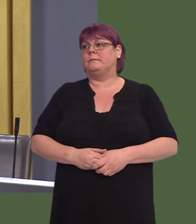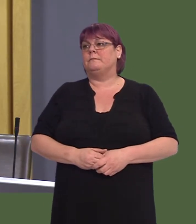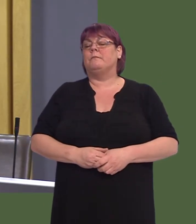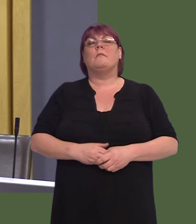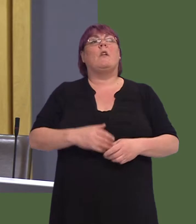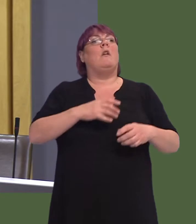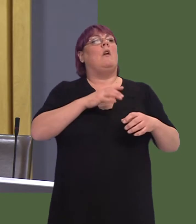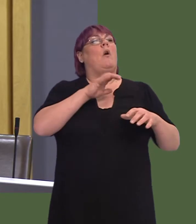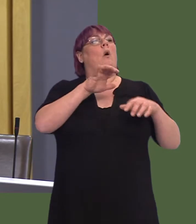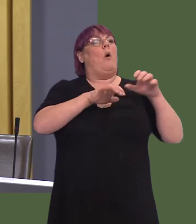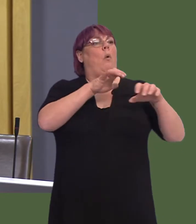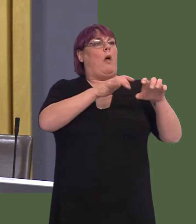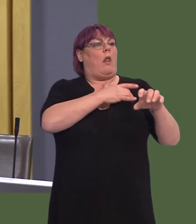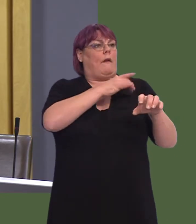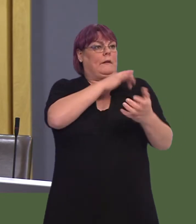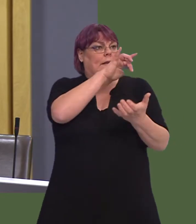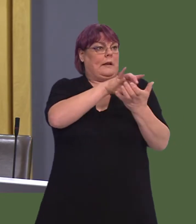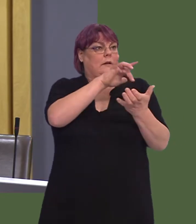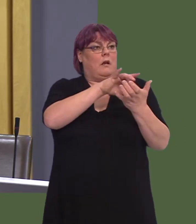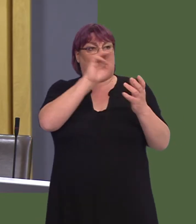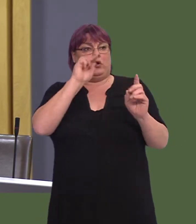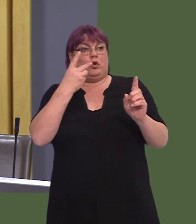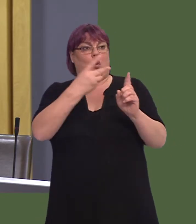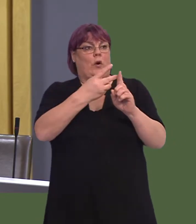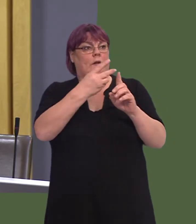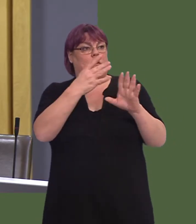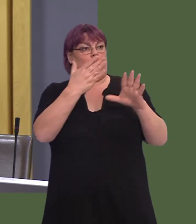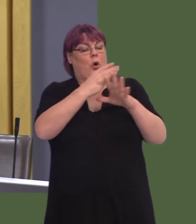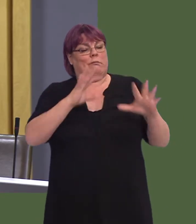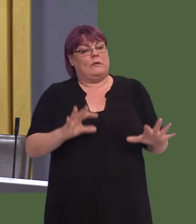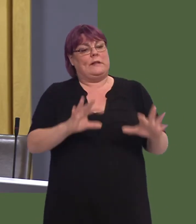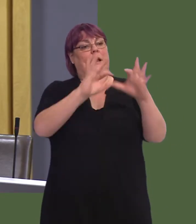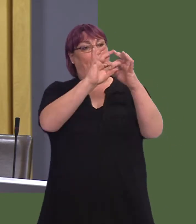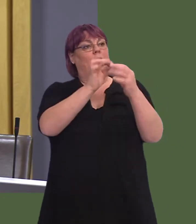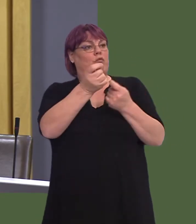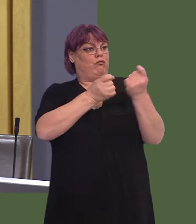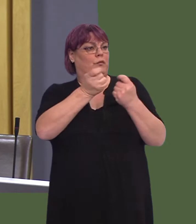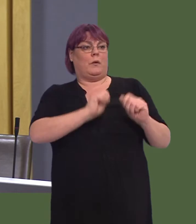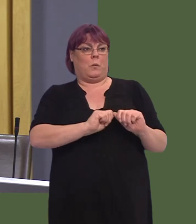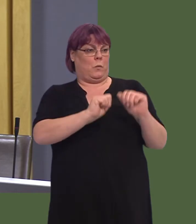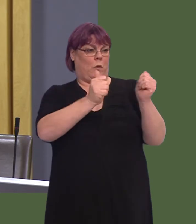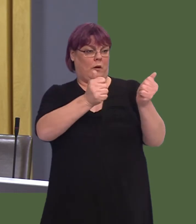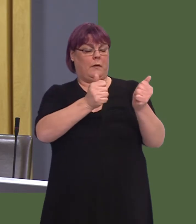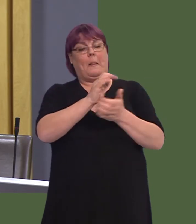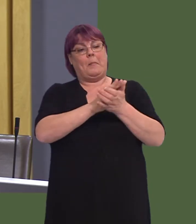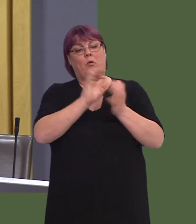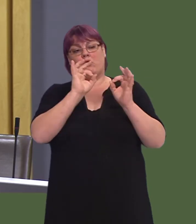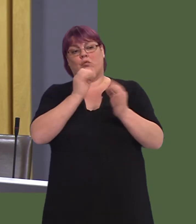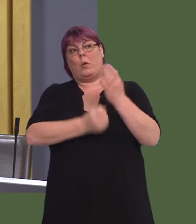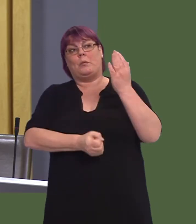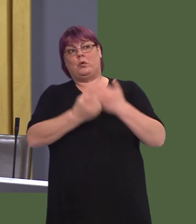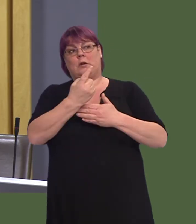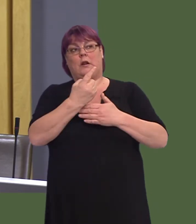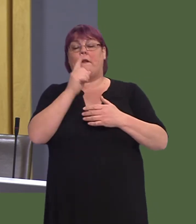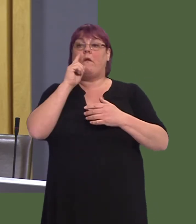tourism are put together and run very well they offer a real opportunity to the visitor